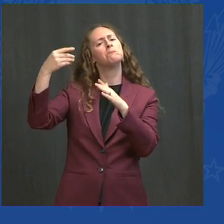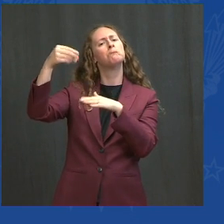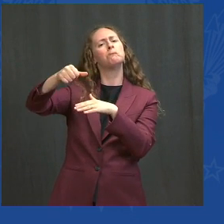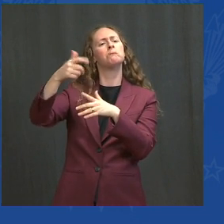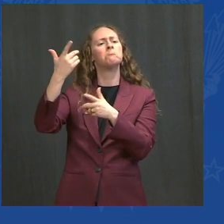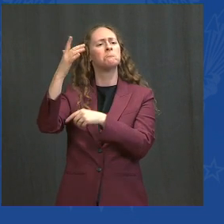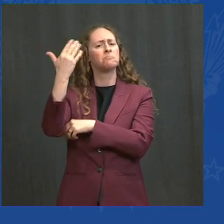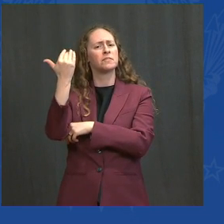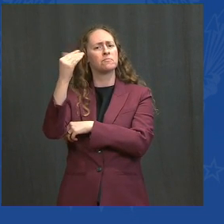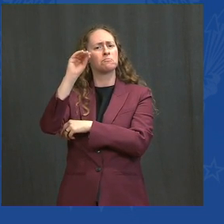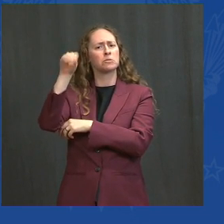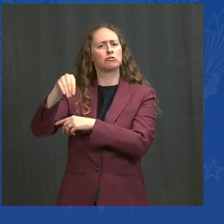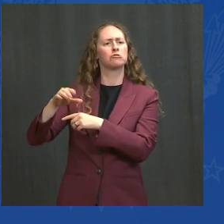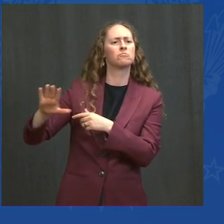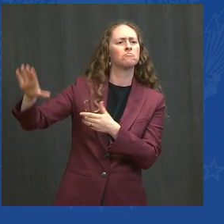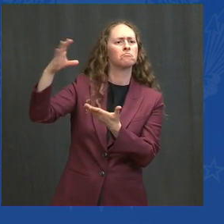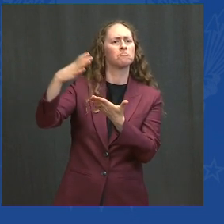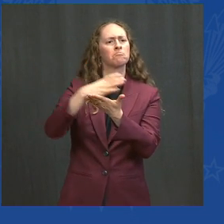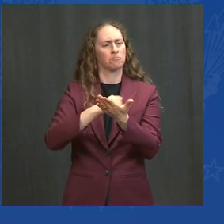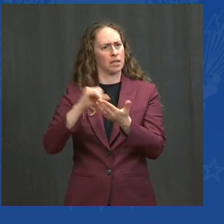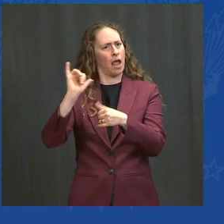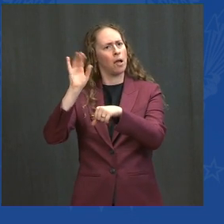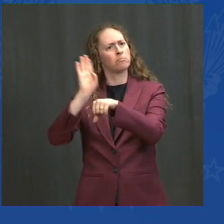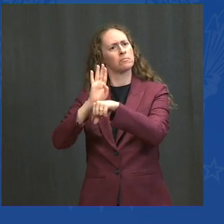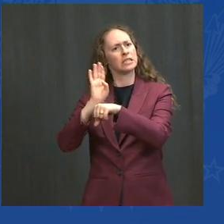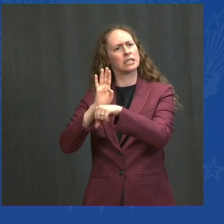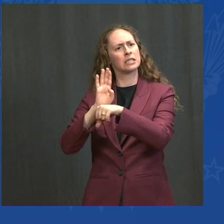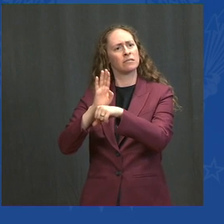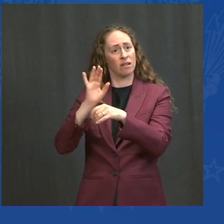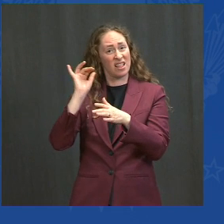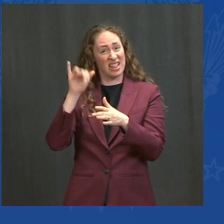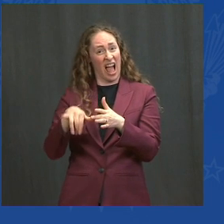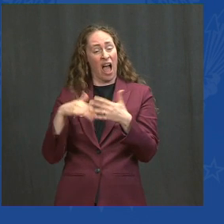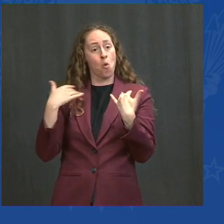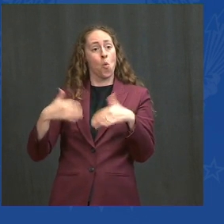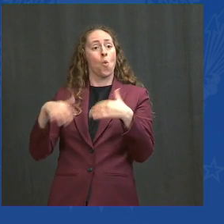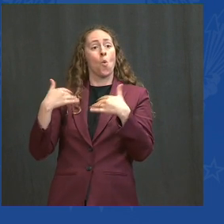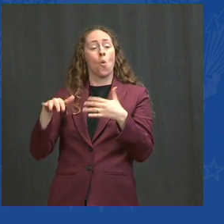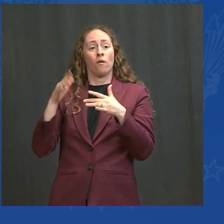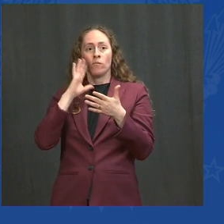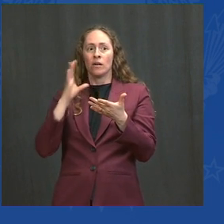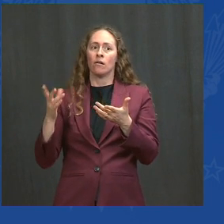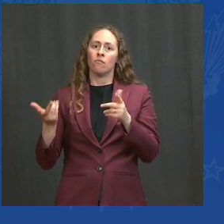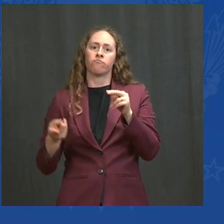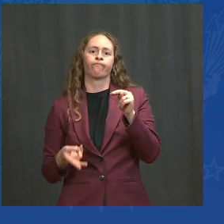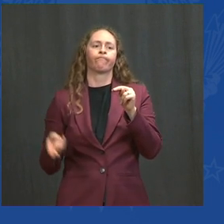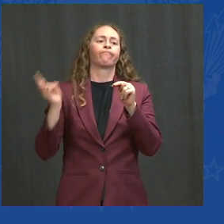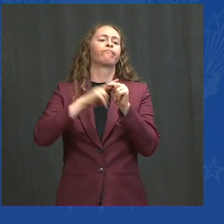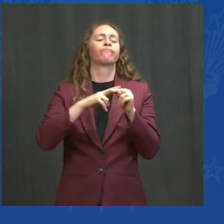as a corporation -- that alone would raise $230 billion.